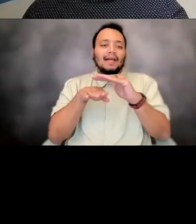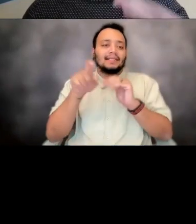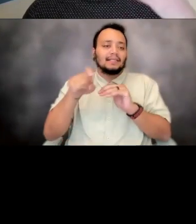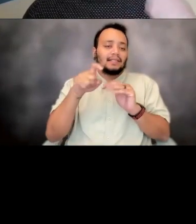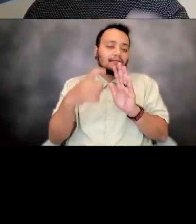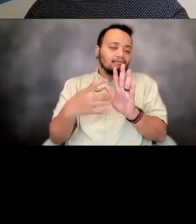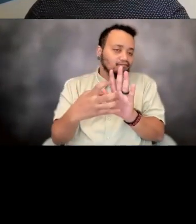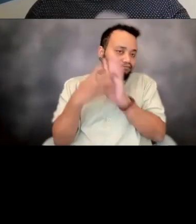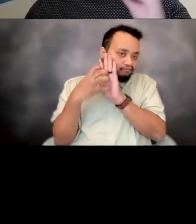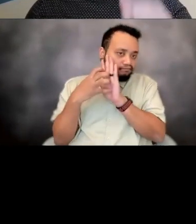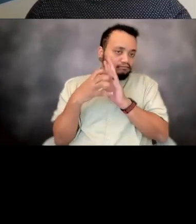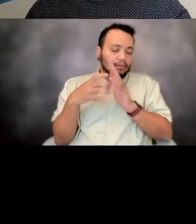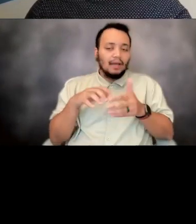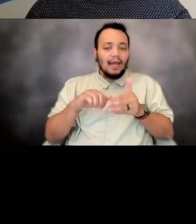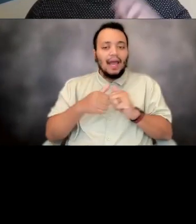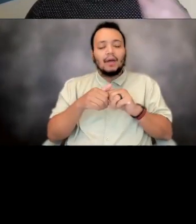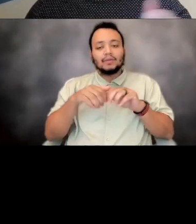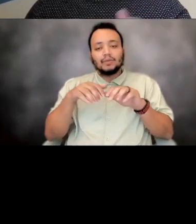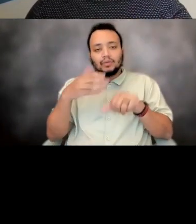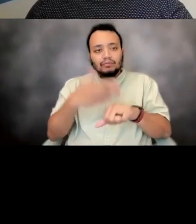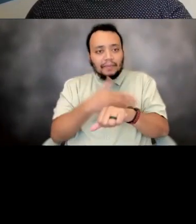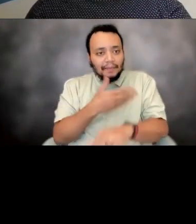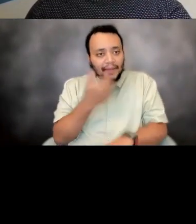and doing that well and listening to them about what those are.